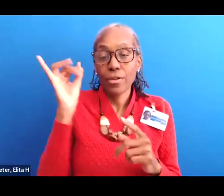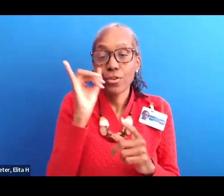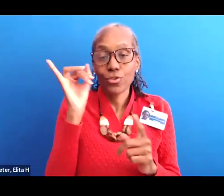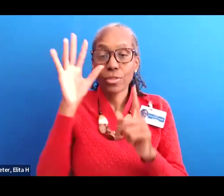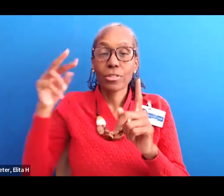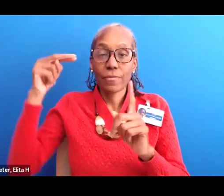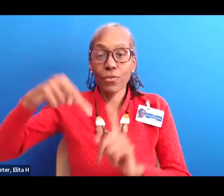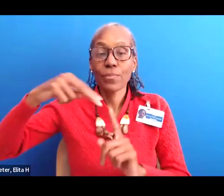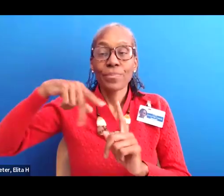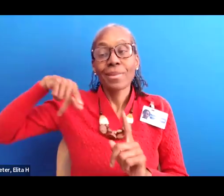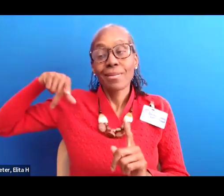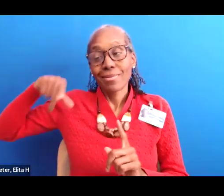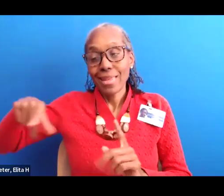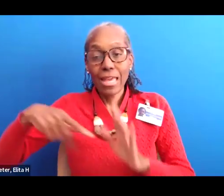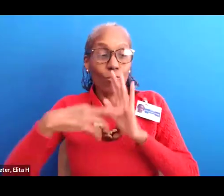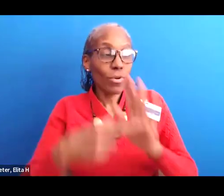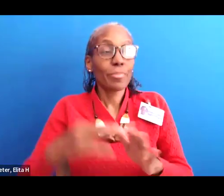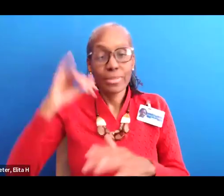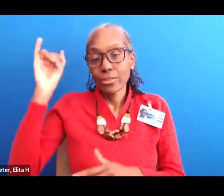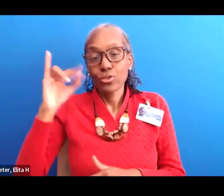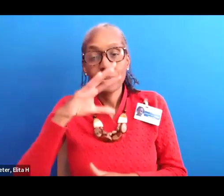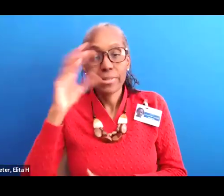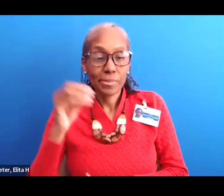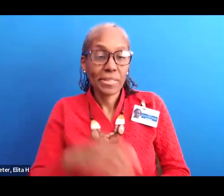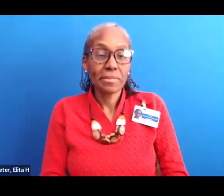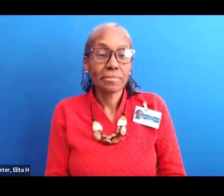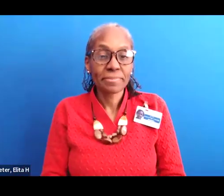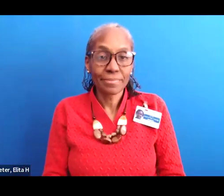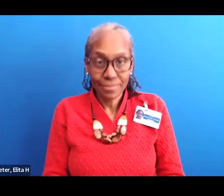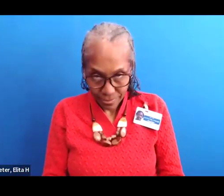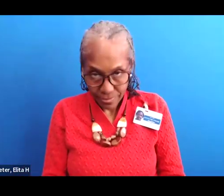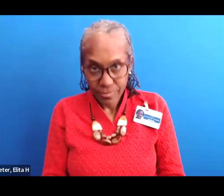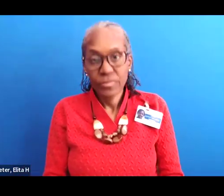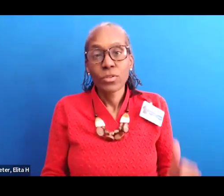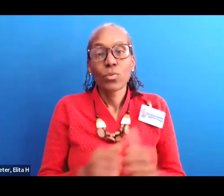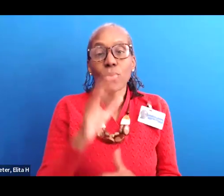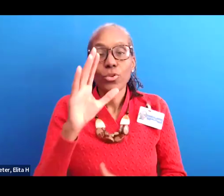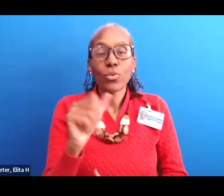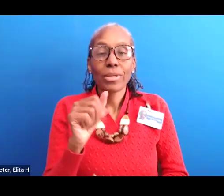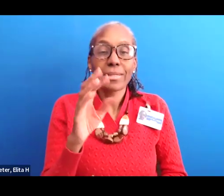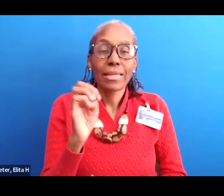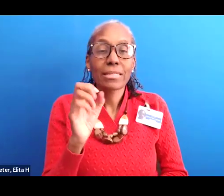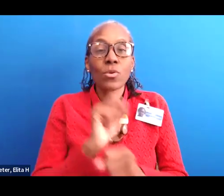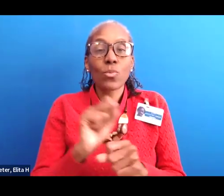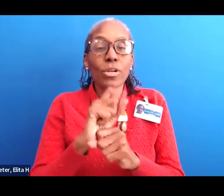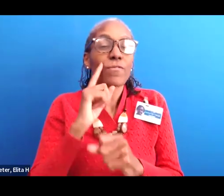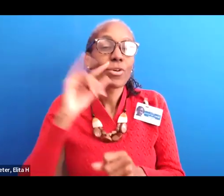They are representing the insurance company with your case. They are working for the insurance company.